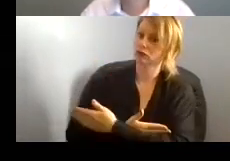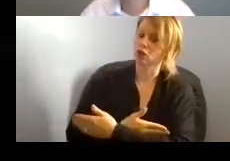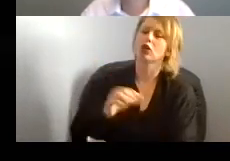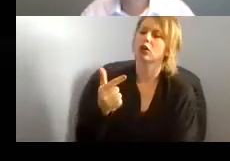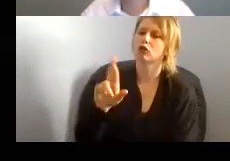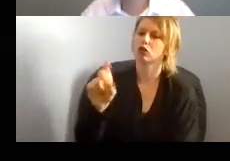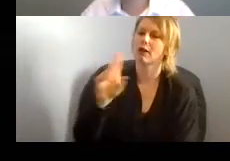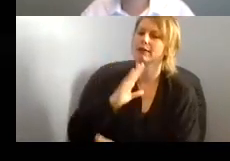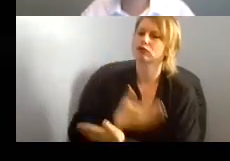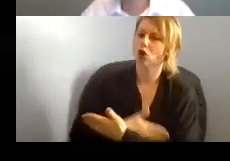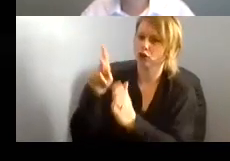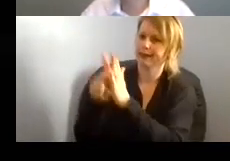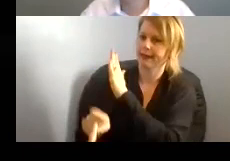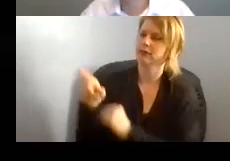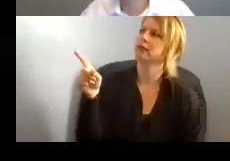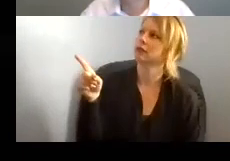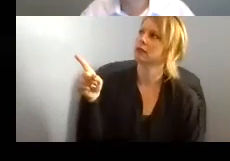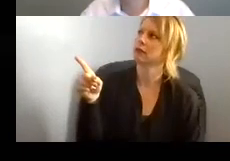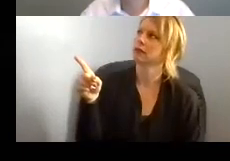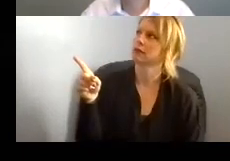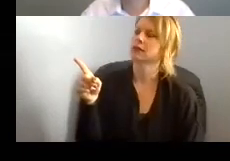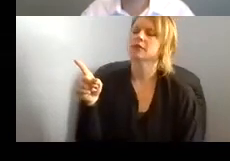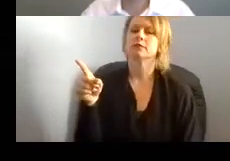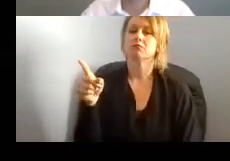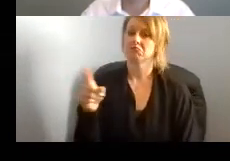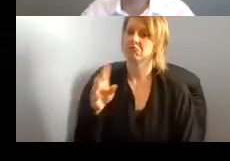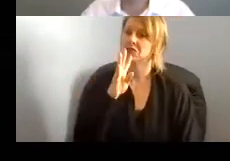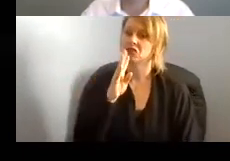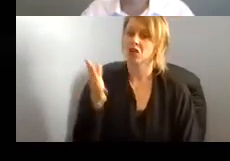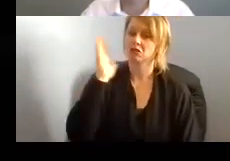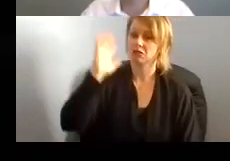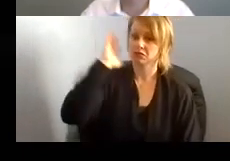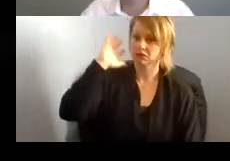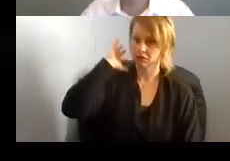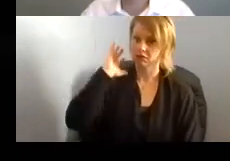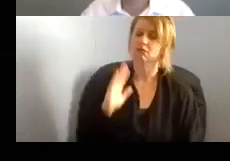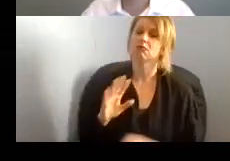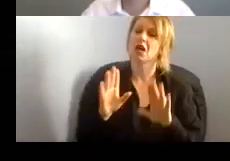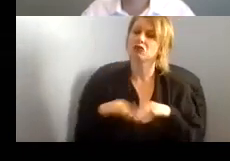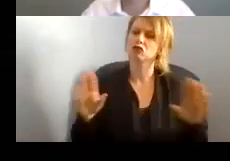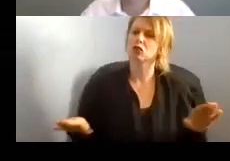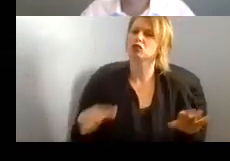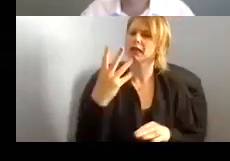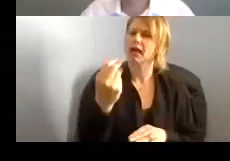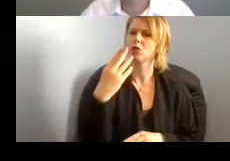And she told me that, you know, a while back, the grandchildren were over, and they were playing outside. And she outside to check on them.